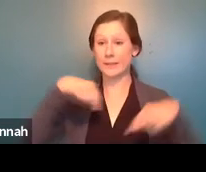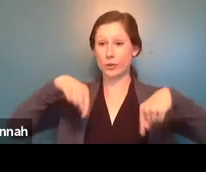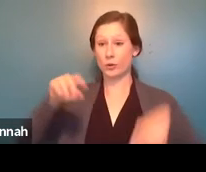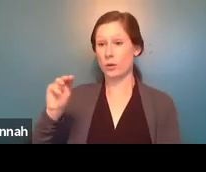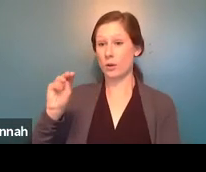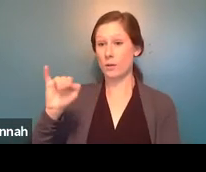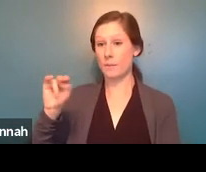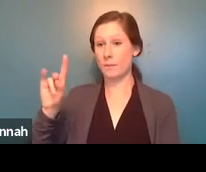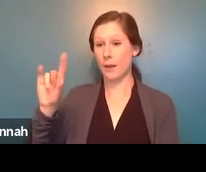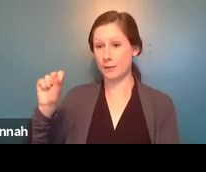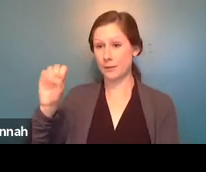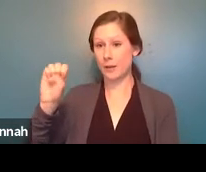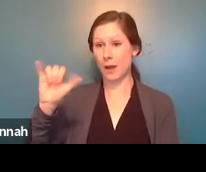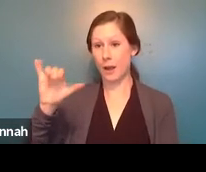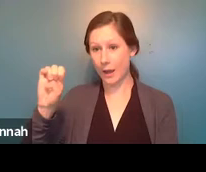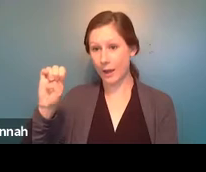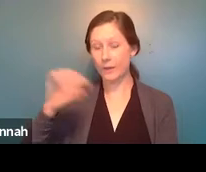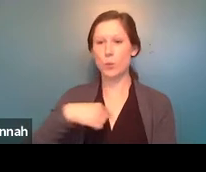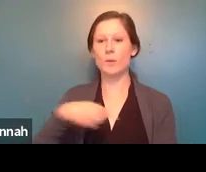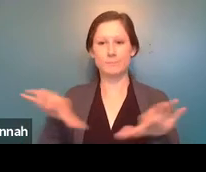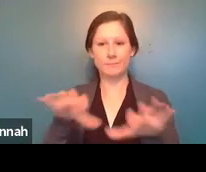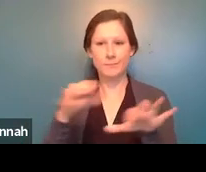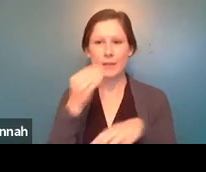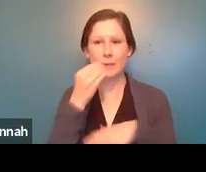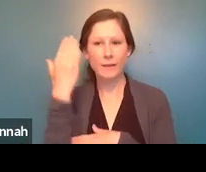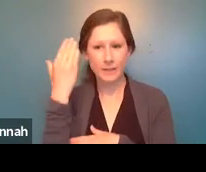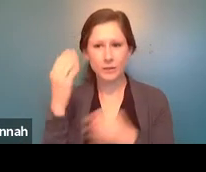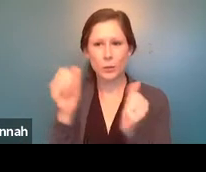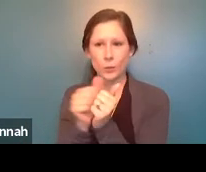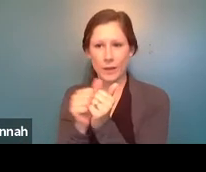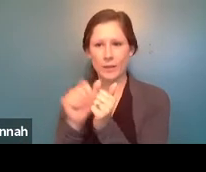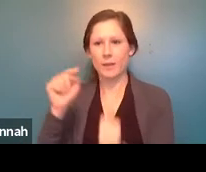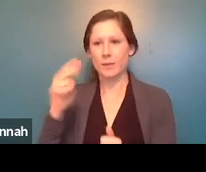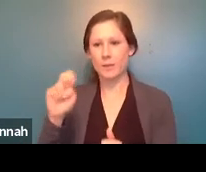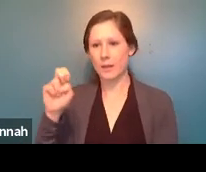we actually had--we did the breakfast with the otters. That was a virtual